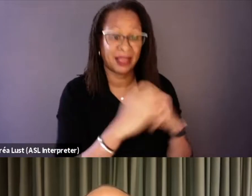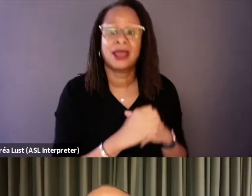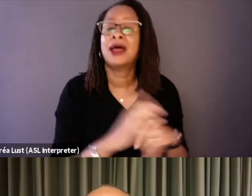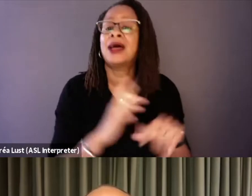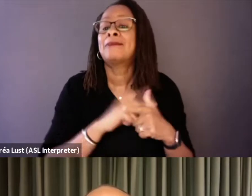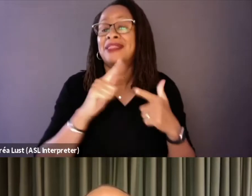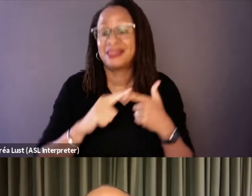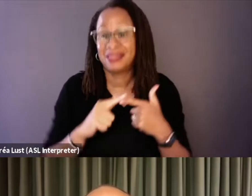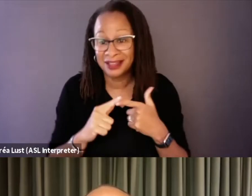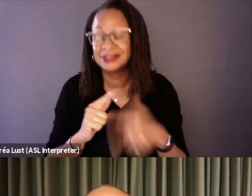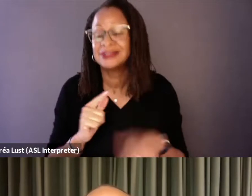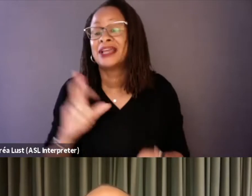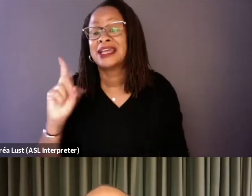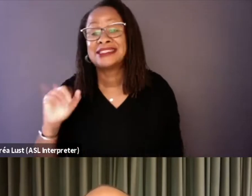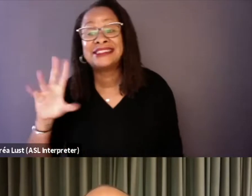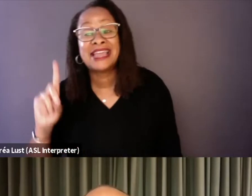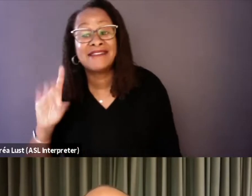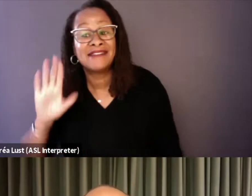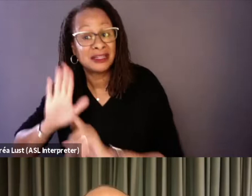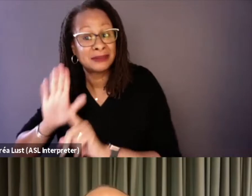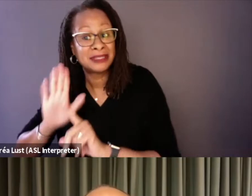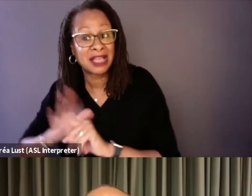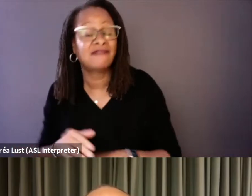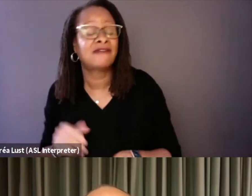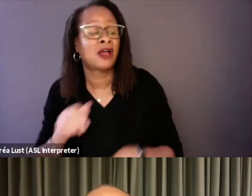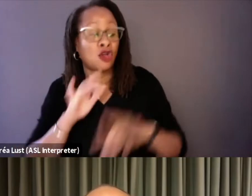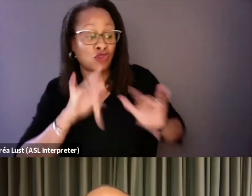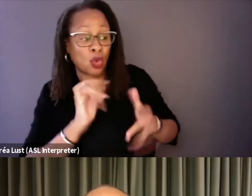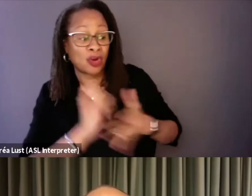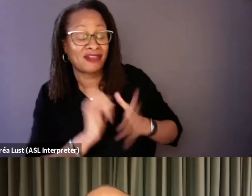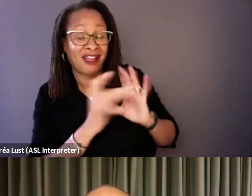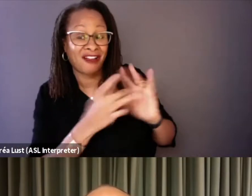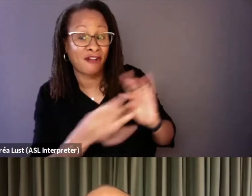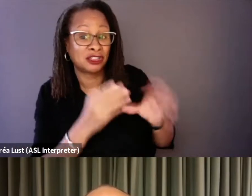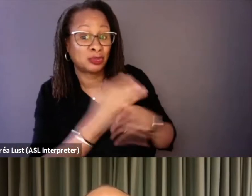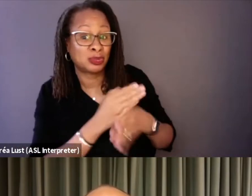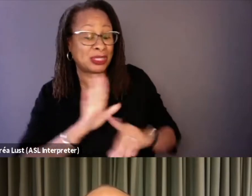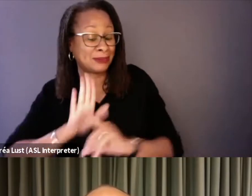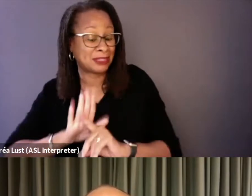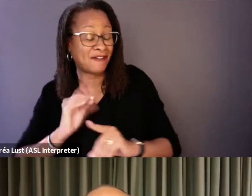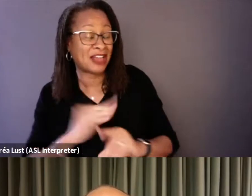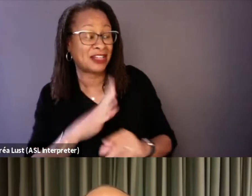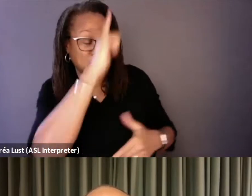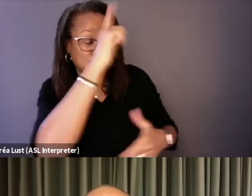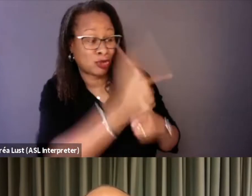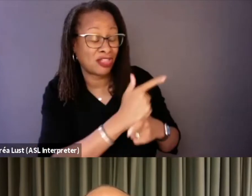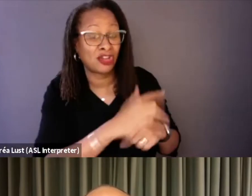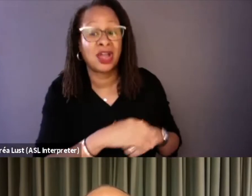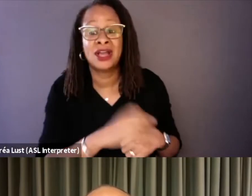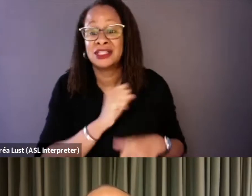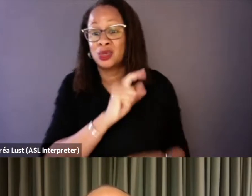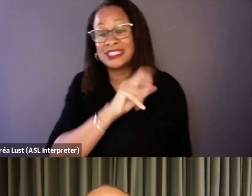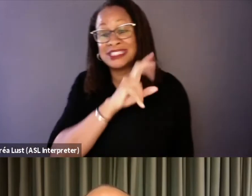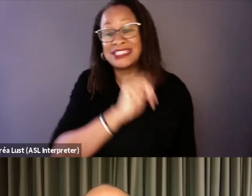So he's carried this with him for 30 years, it's a big part of his life. And so he had told me about it